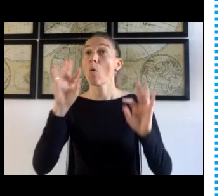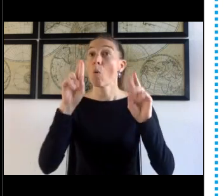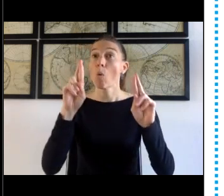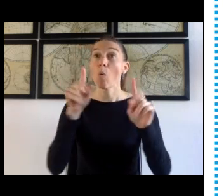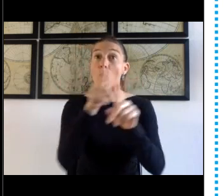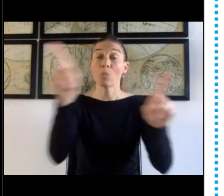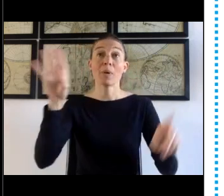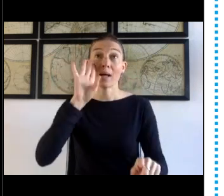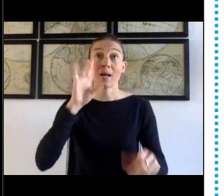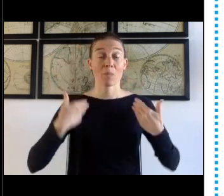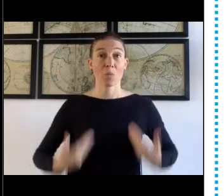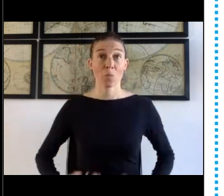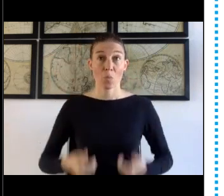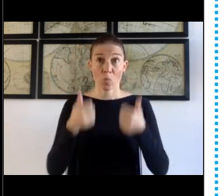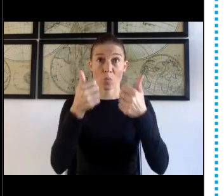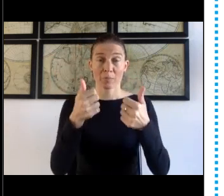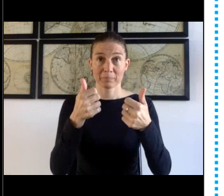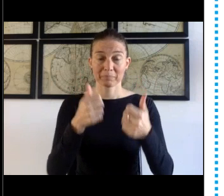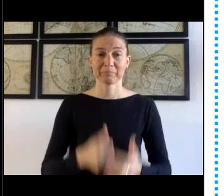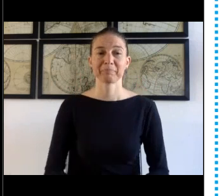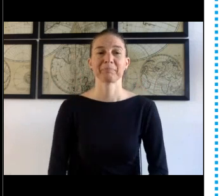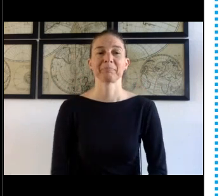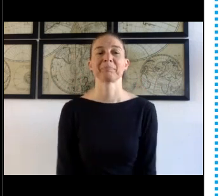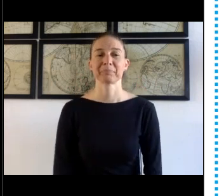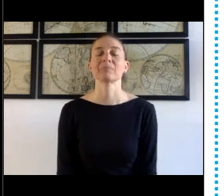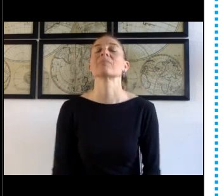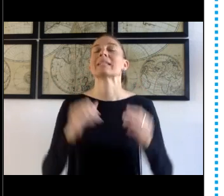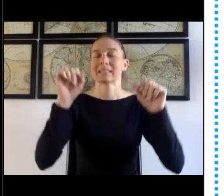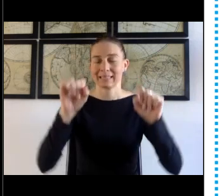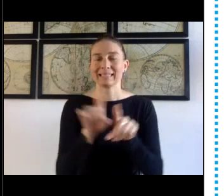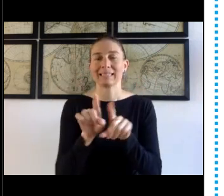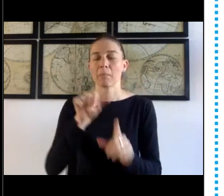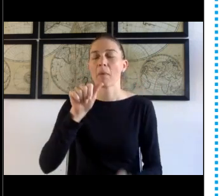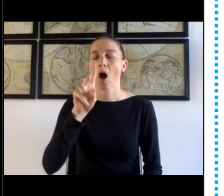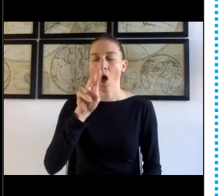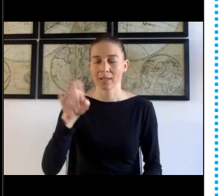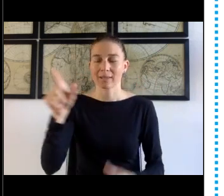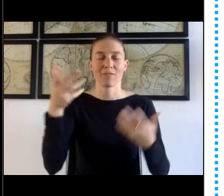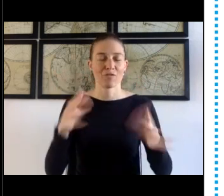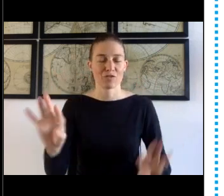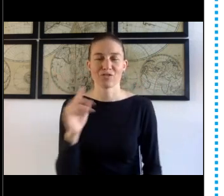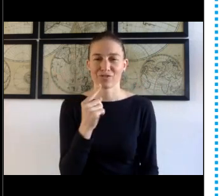Good morning, everyone. We'll talk about the EU laws